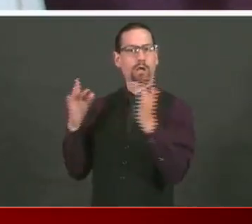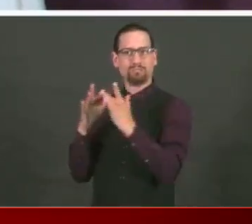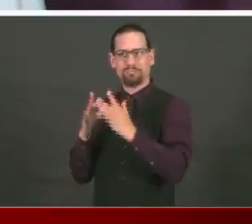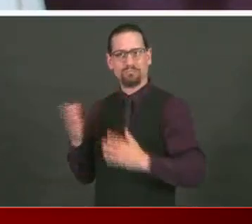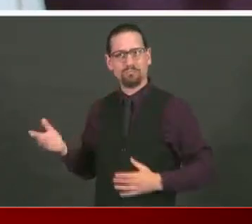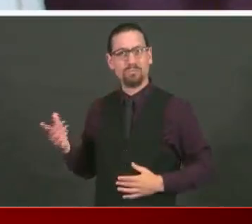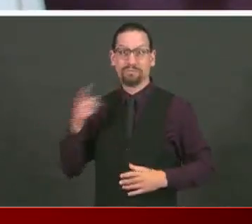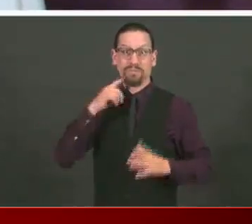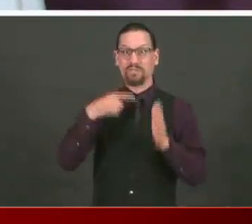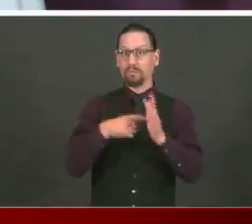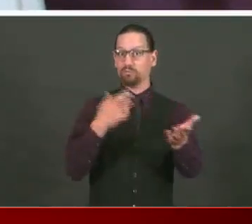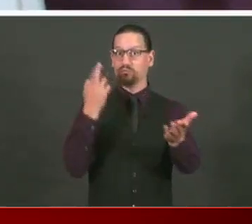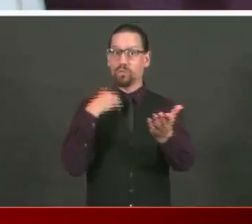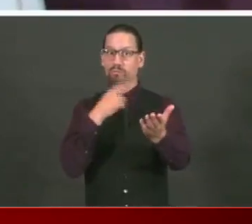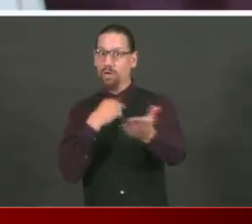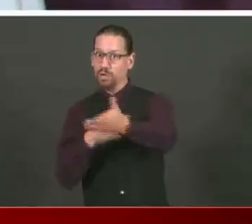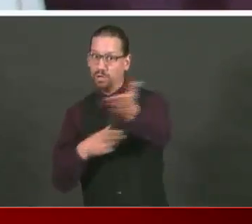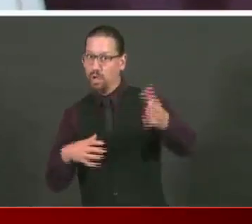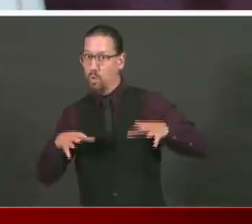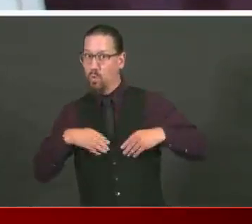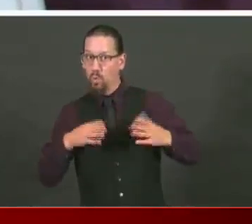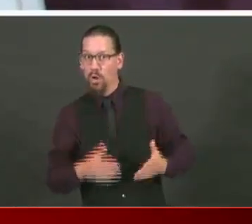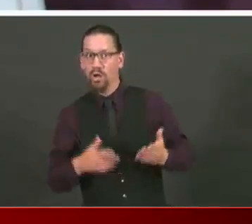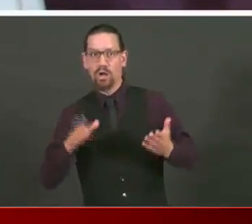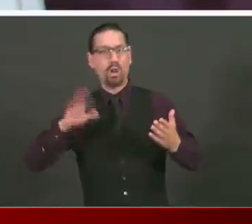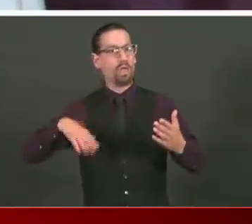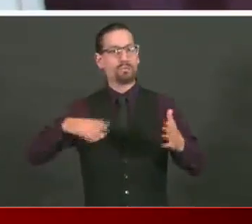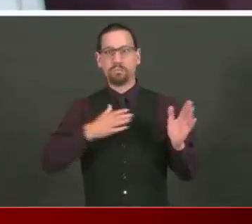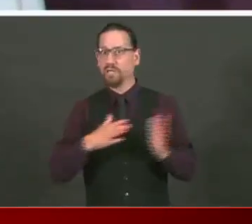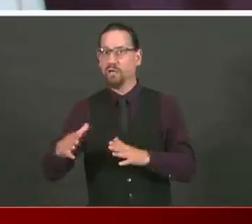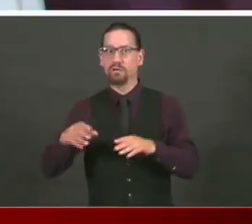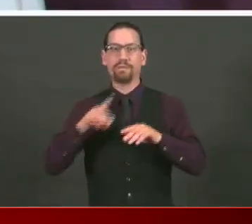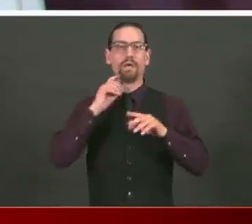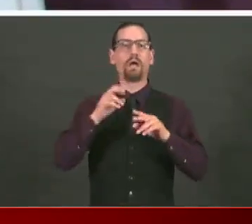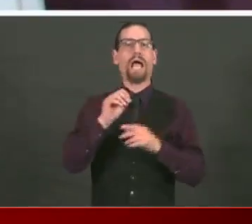THAT. IF YOU ARE A RESTAURANT AND DO NOT HAVE AN OUTBREAK PLAN, THAT